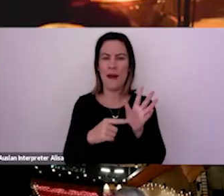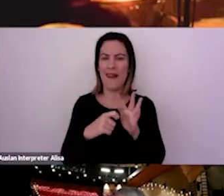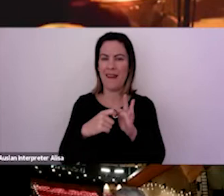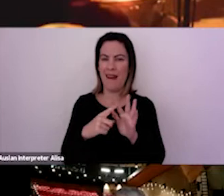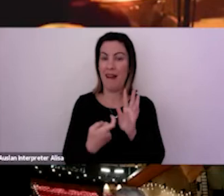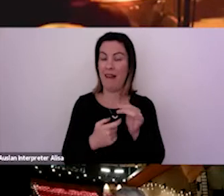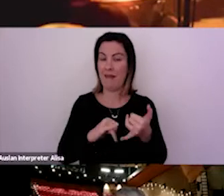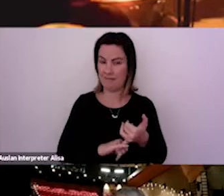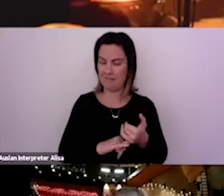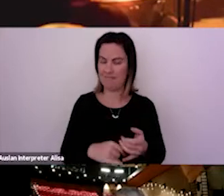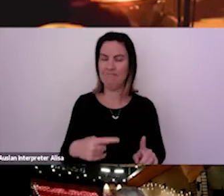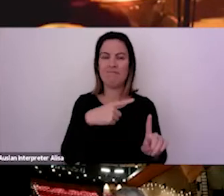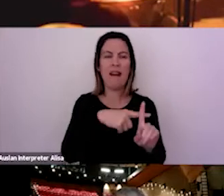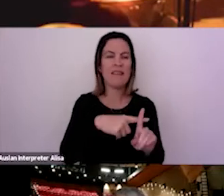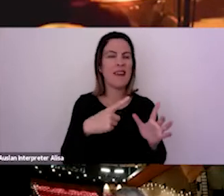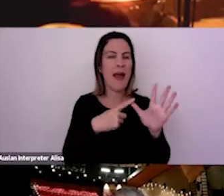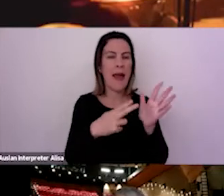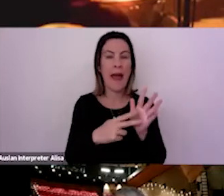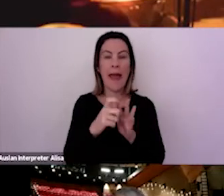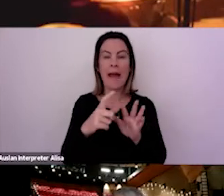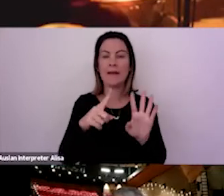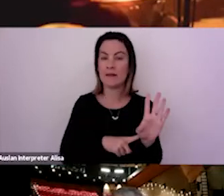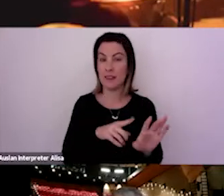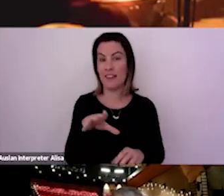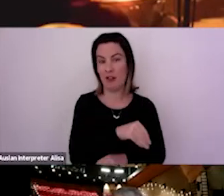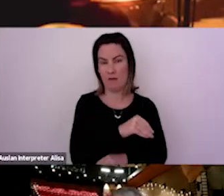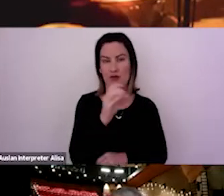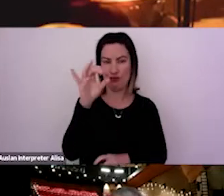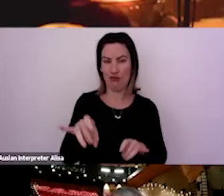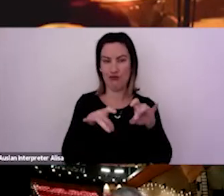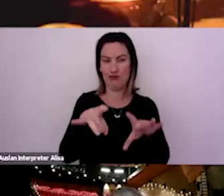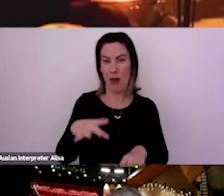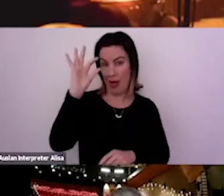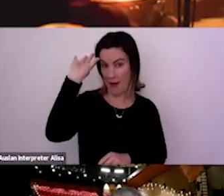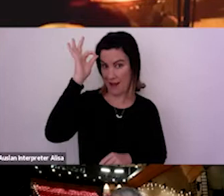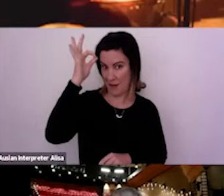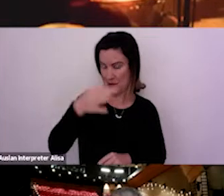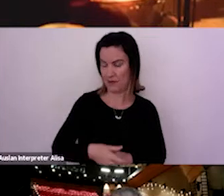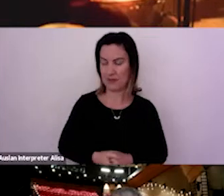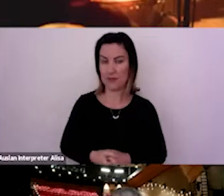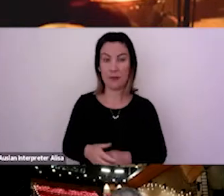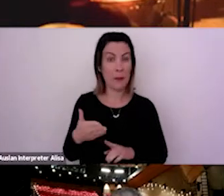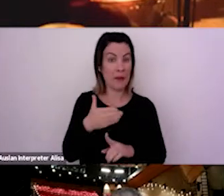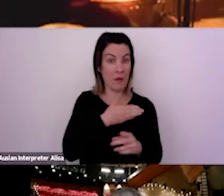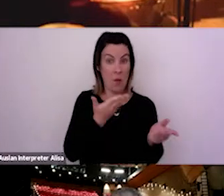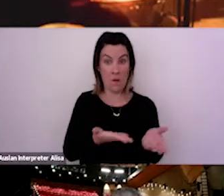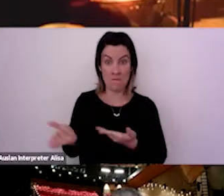at the Australia Council. Before I hand over to Tandi and Andy, if you would like to ask a question at any stage